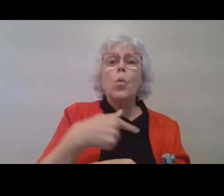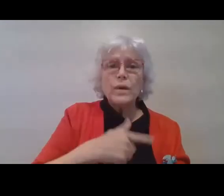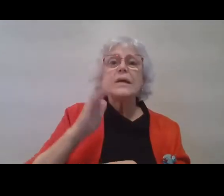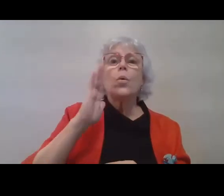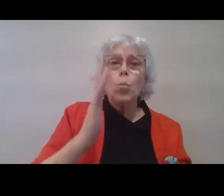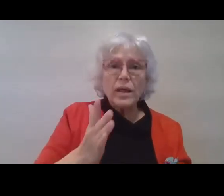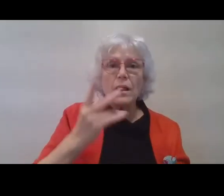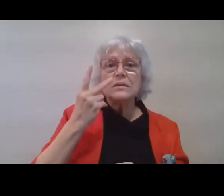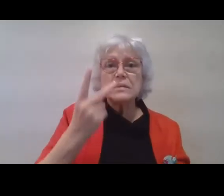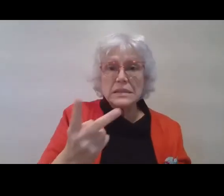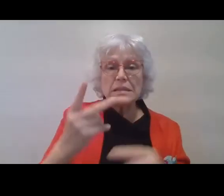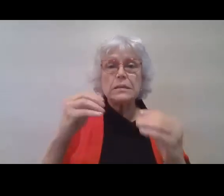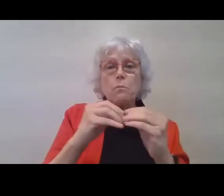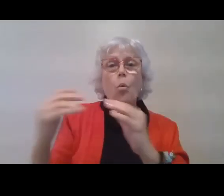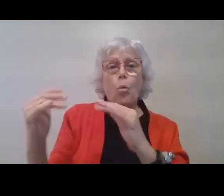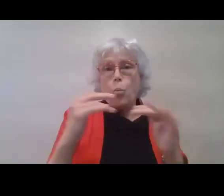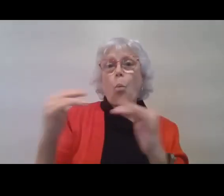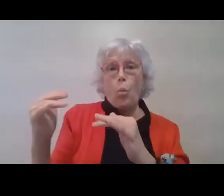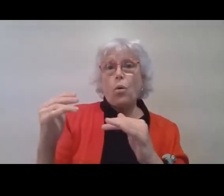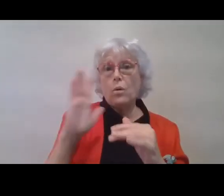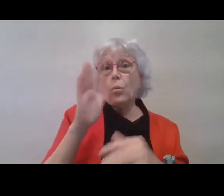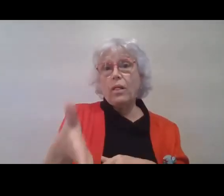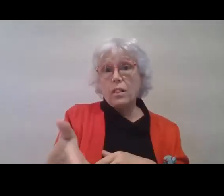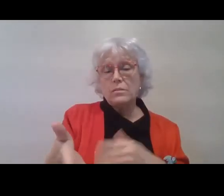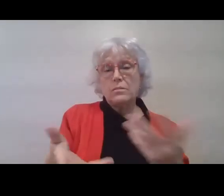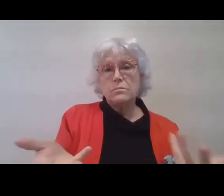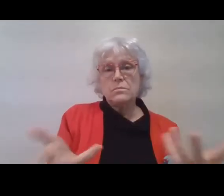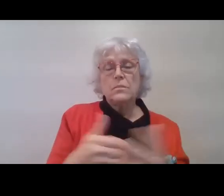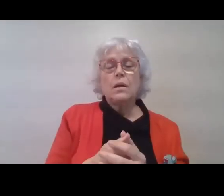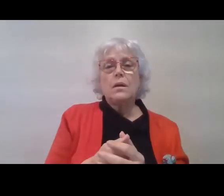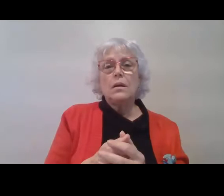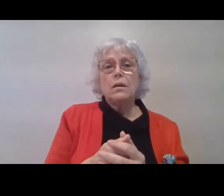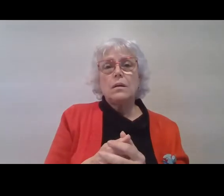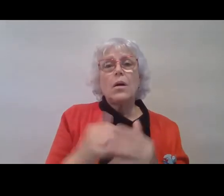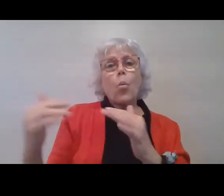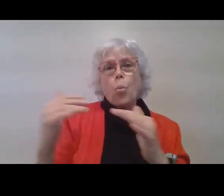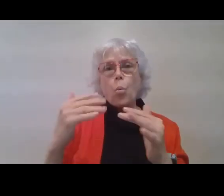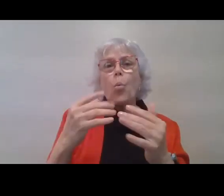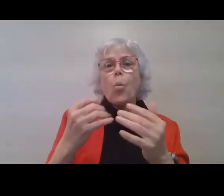which fuels the climate crisis.